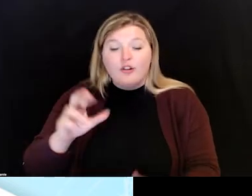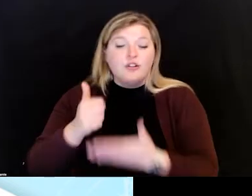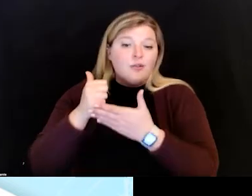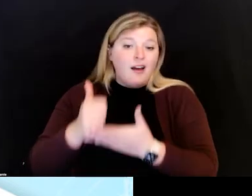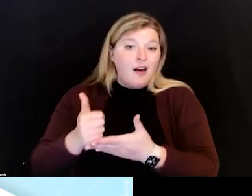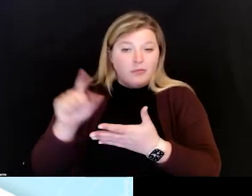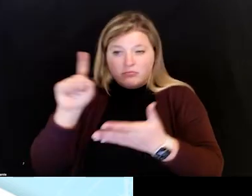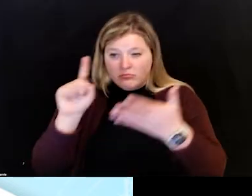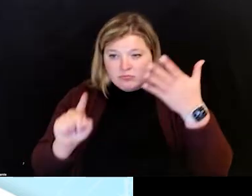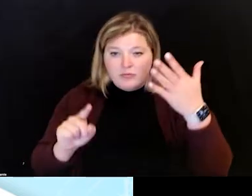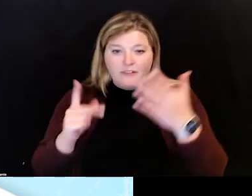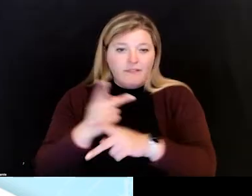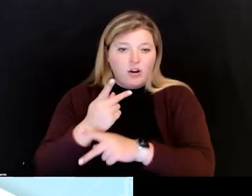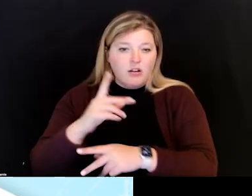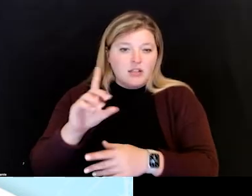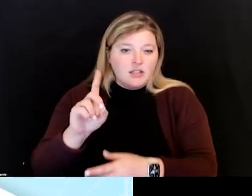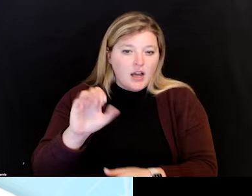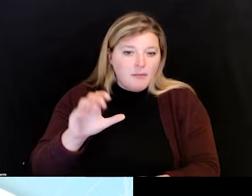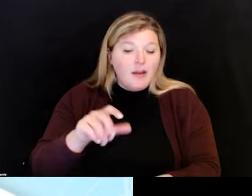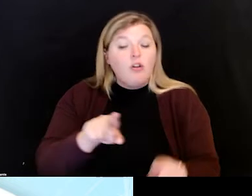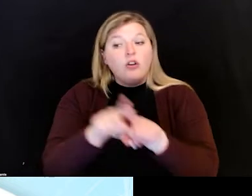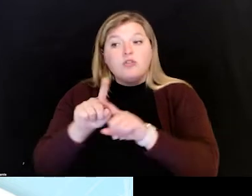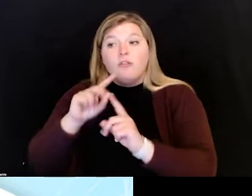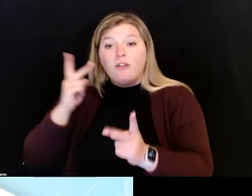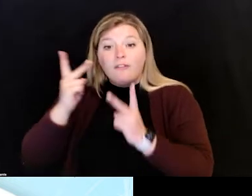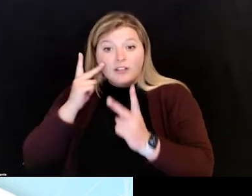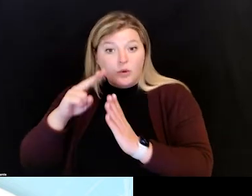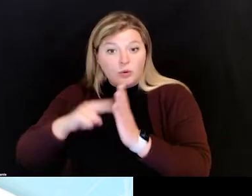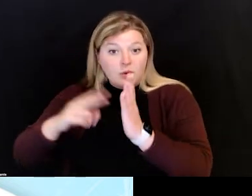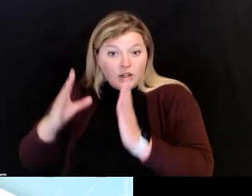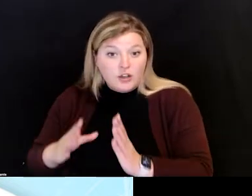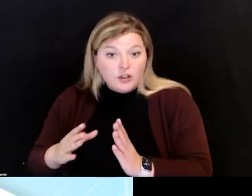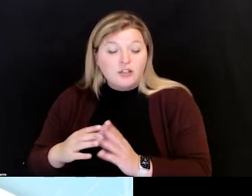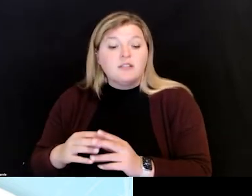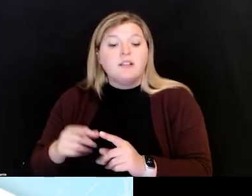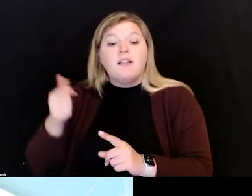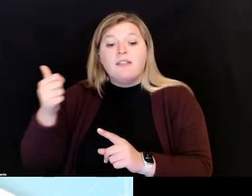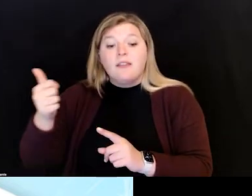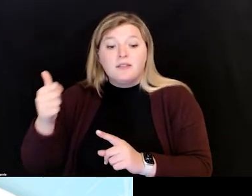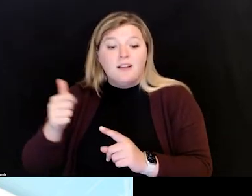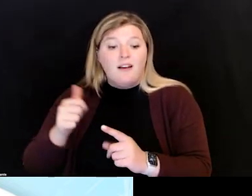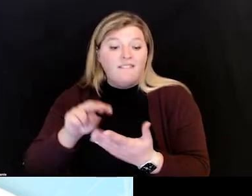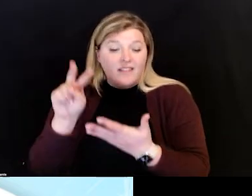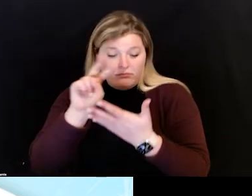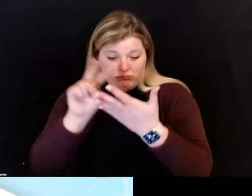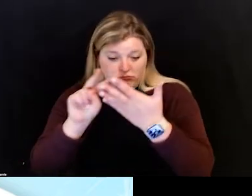For visual readers, it's also helpful to navigate through and visually scan a document.